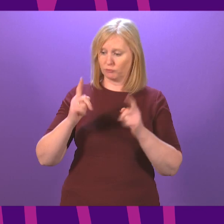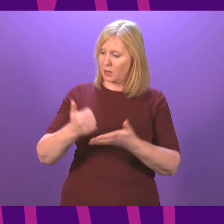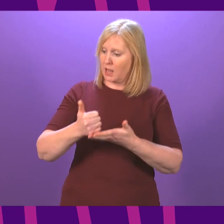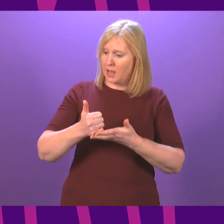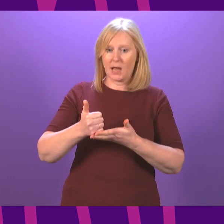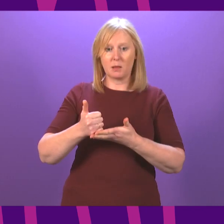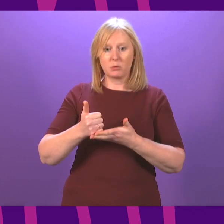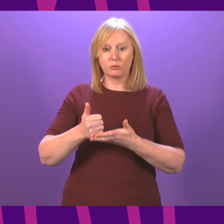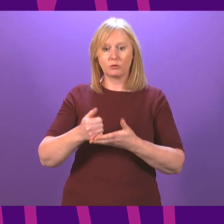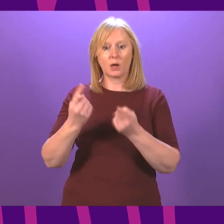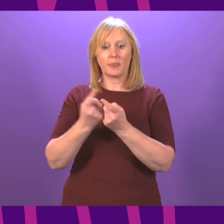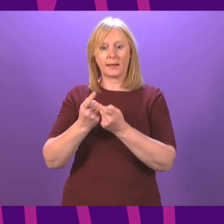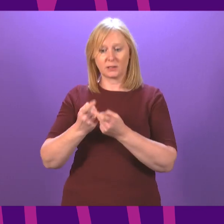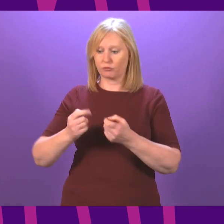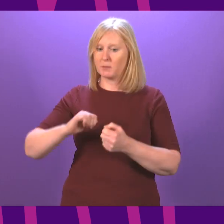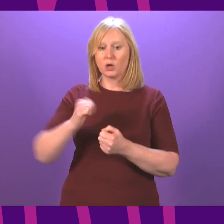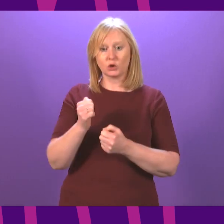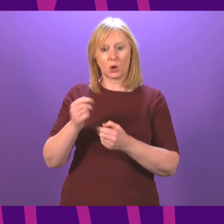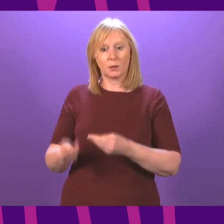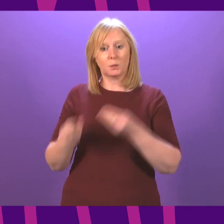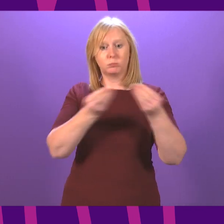Michael Russell: There has been a lot of discussion